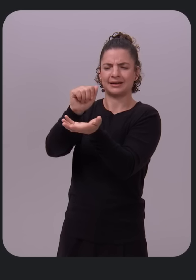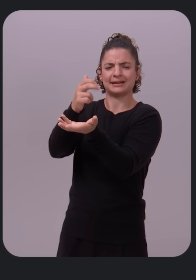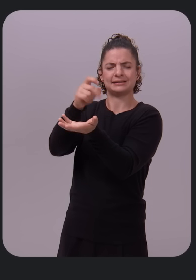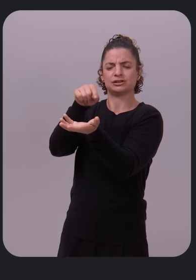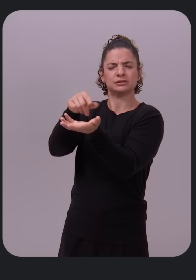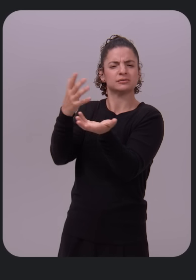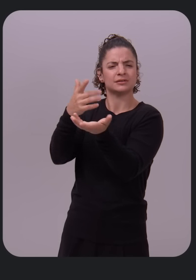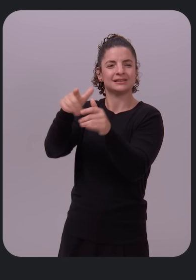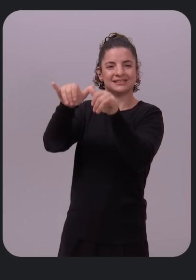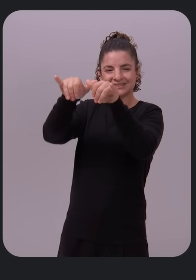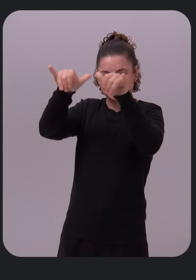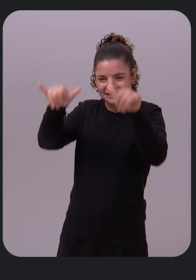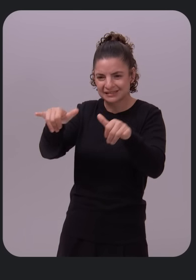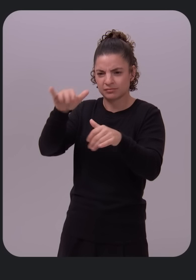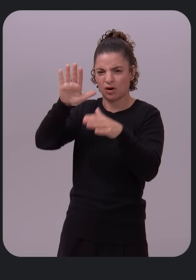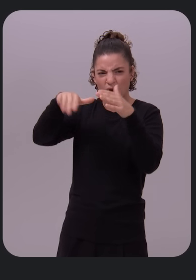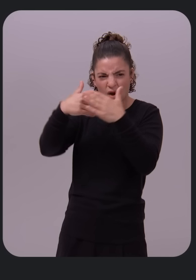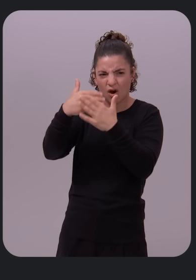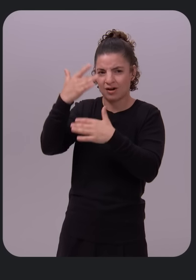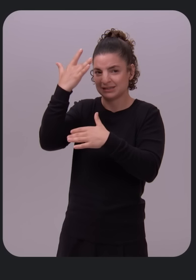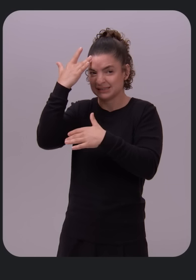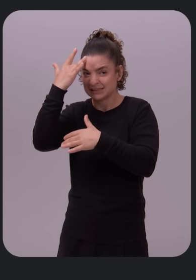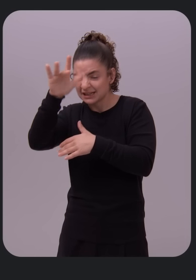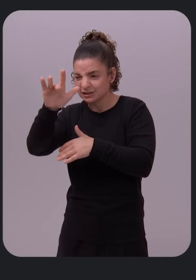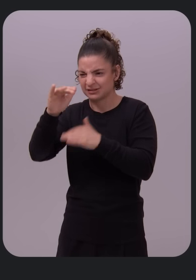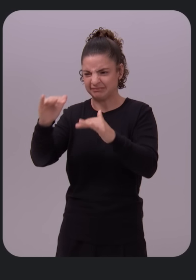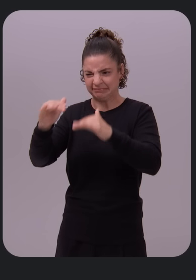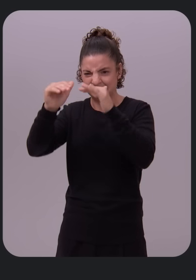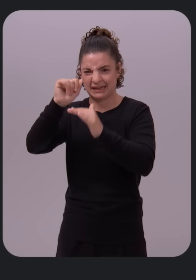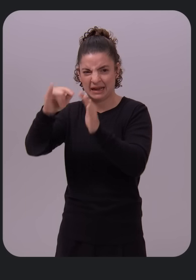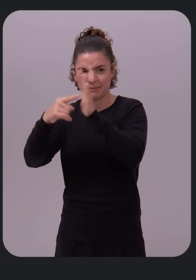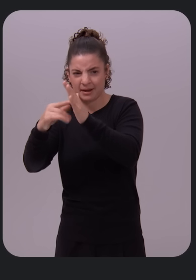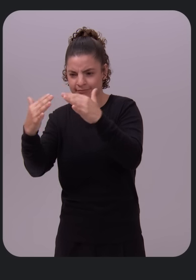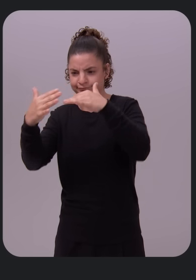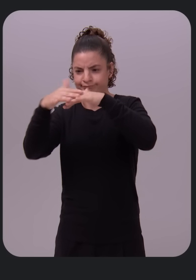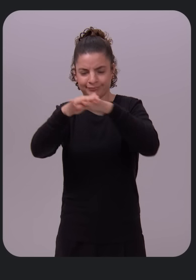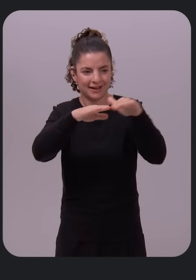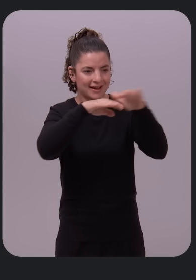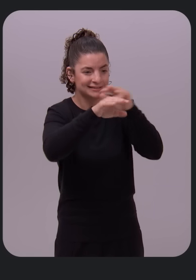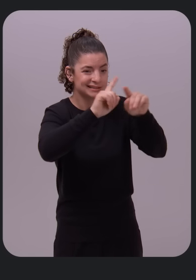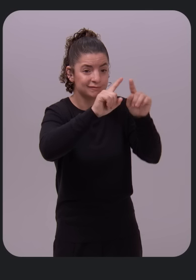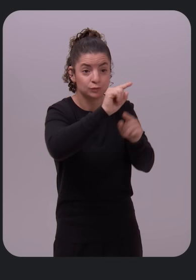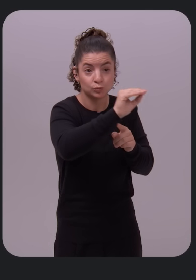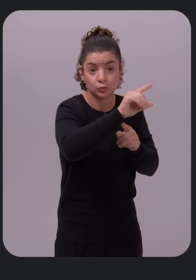as systems that combine the intelligence of advanced AI models with access to tools.